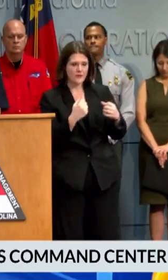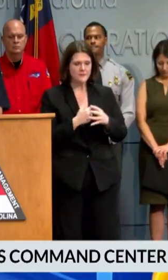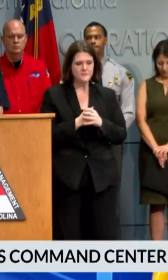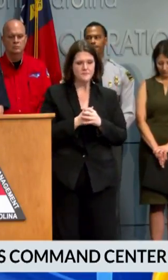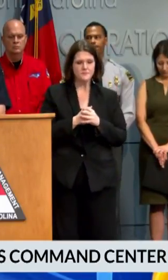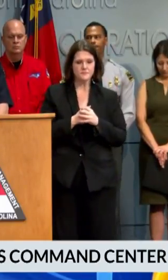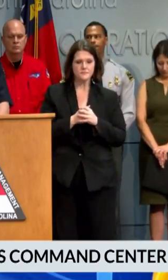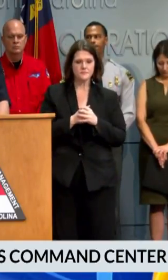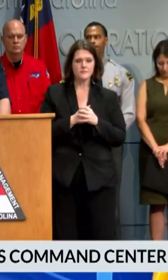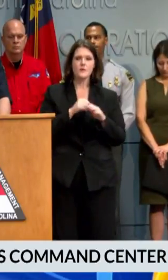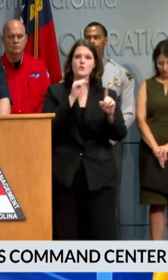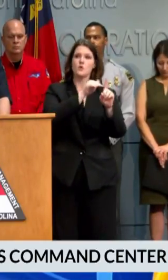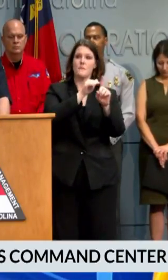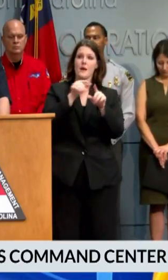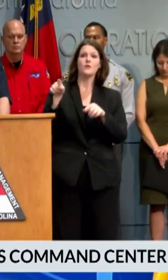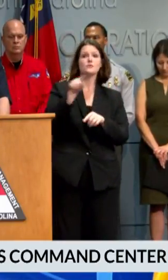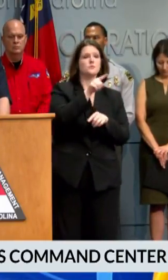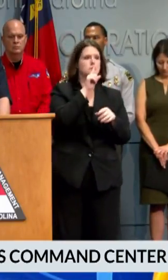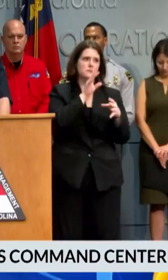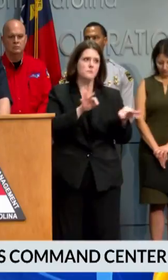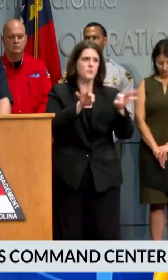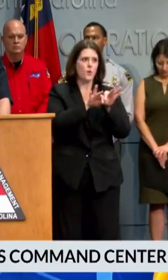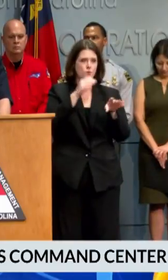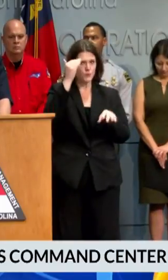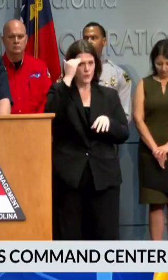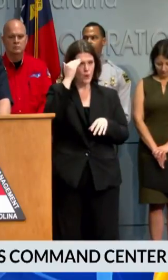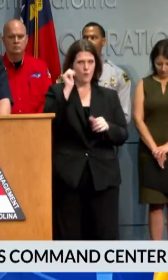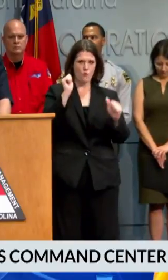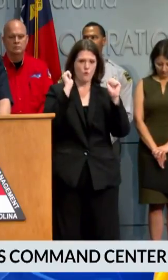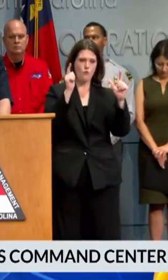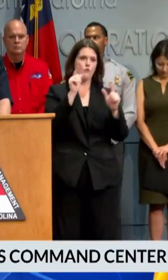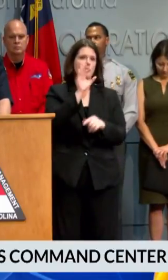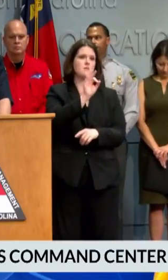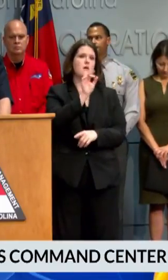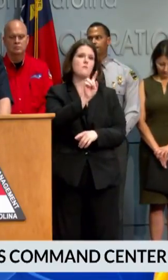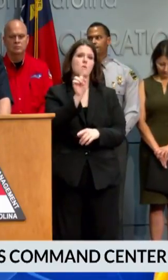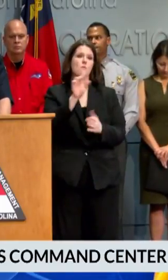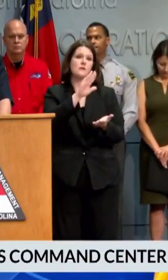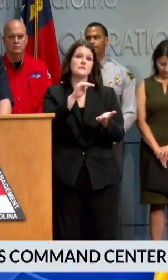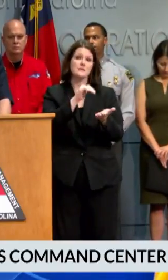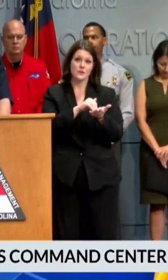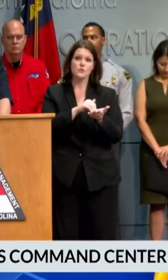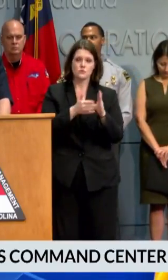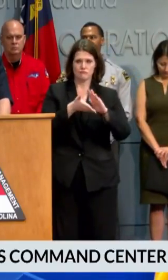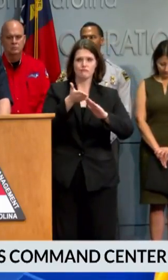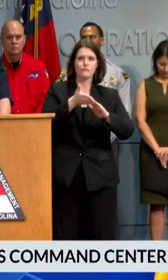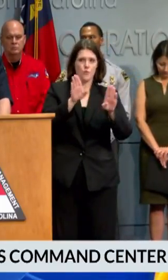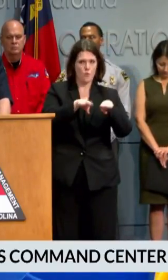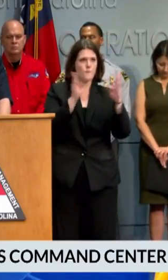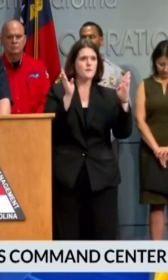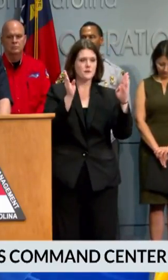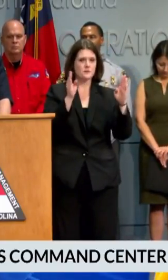WITH OUR FEDERAL PARTNERS TO DEVELOP TEMPORARY HOUSING STRATEGIES AS WELL AS AN OVERALL RECOVERY STRATEGY.